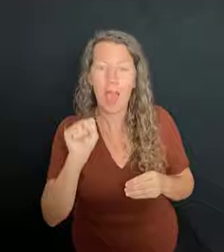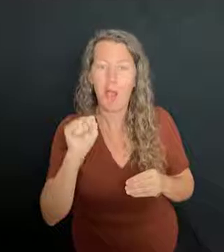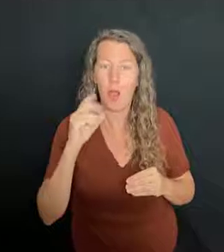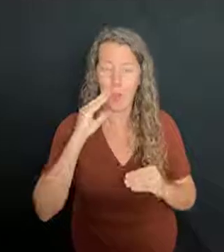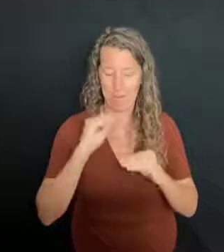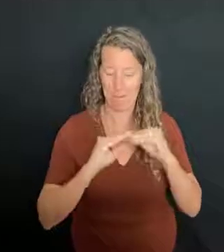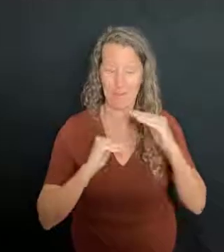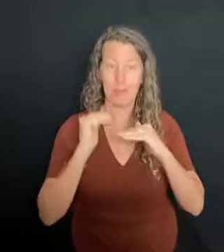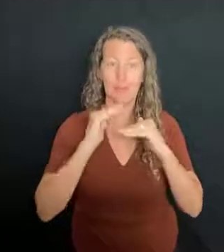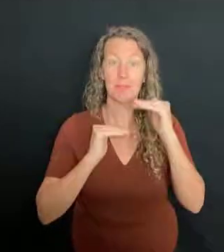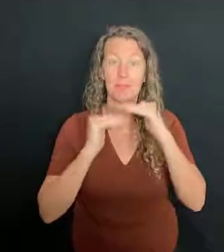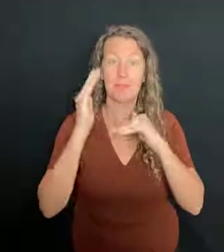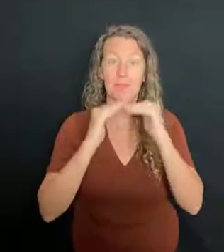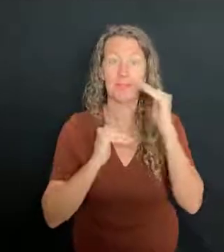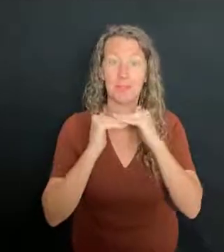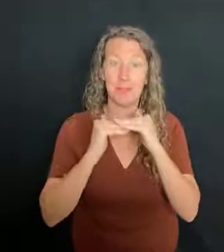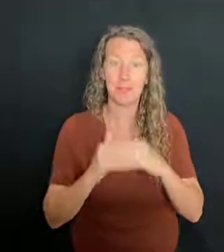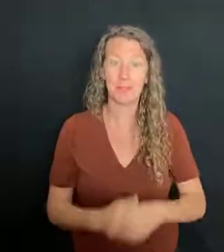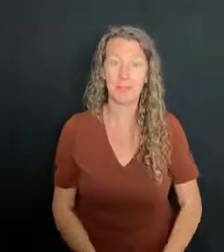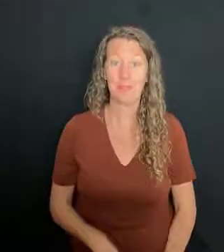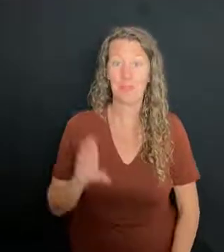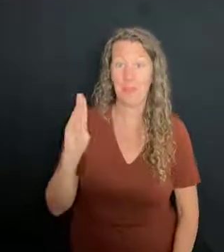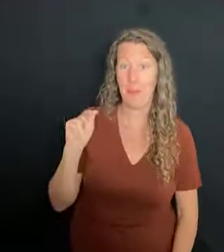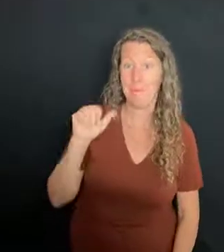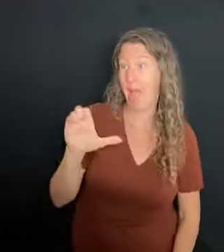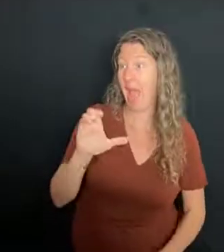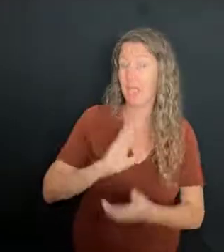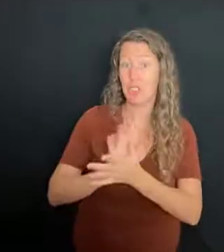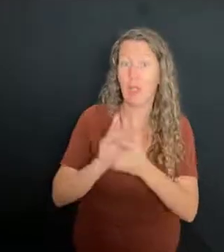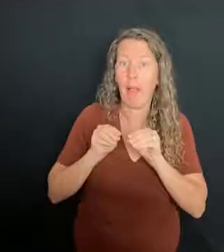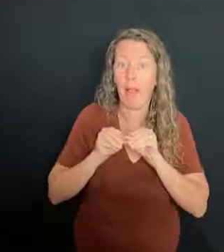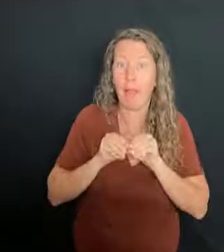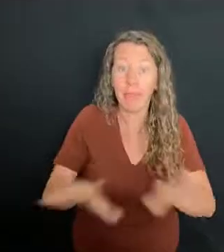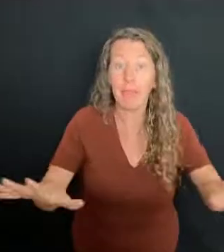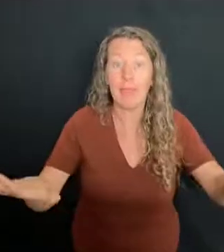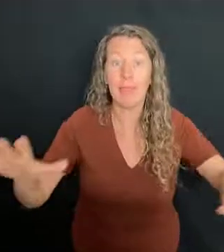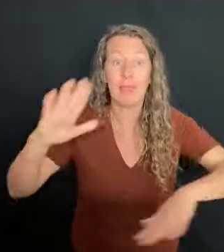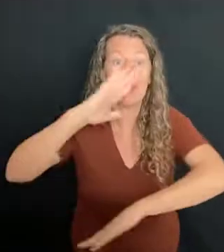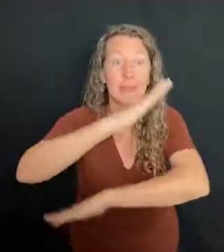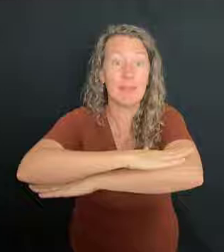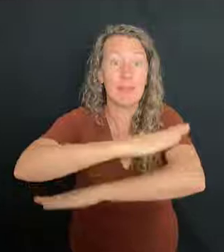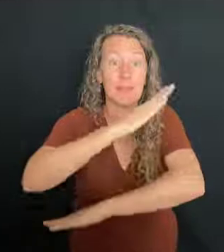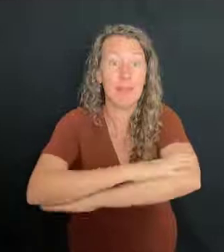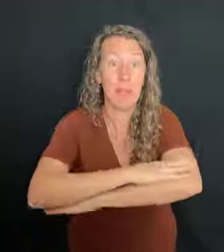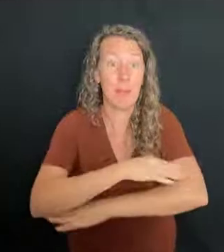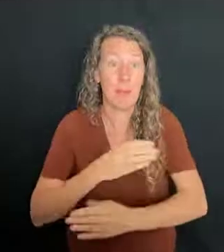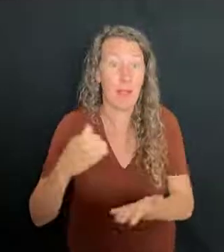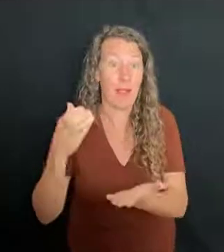Rosalee stacks chicken nuggets in a square shape. Her macaroni scatters across the table,